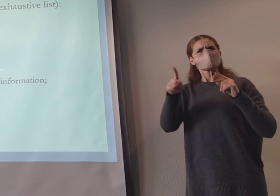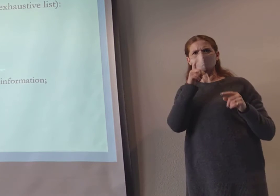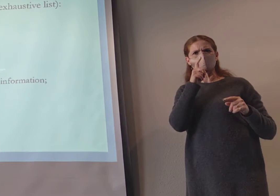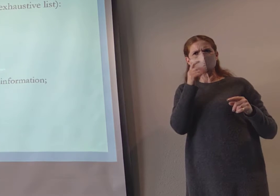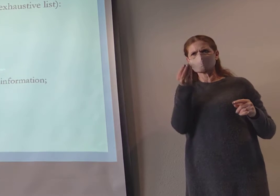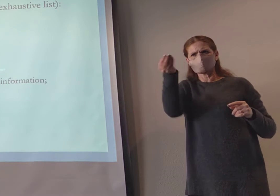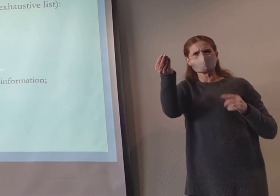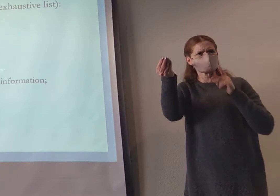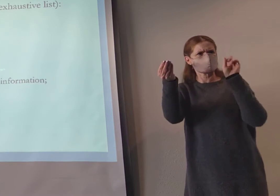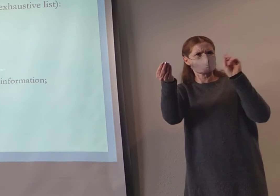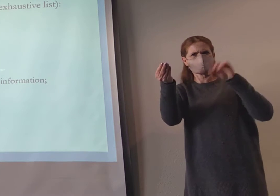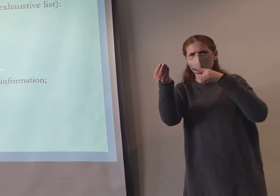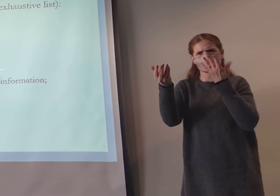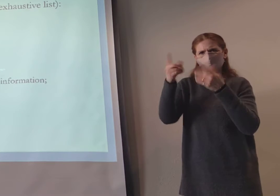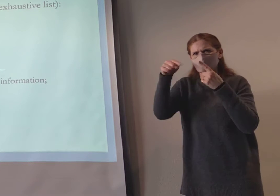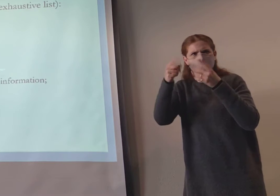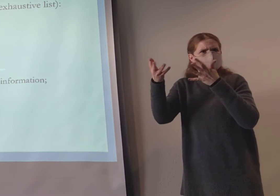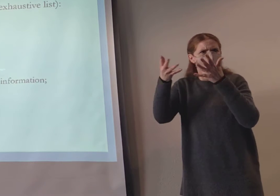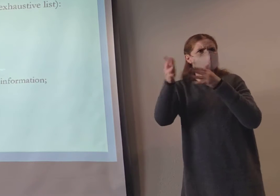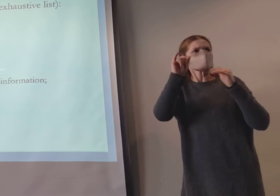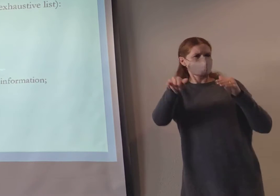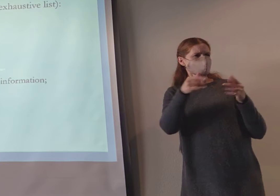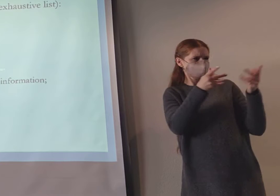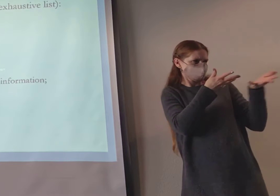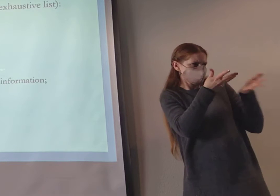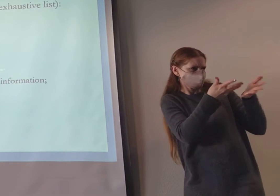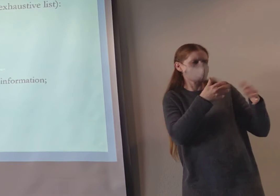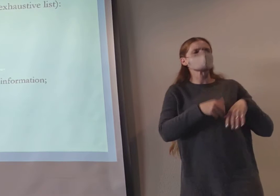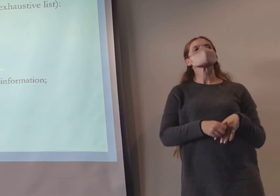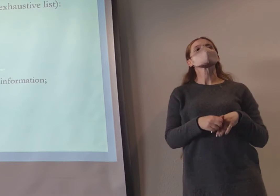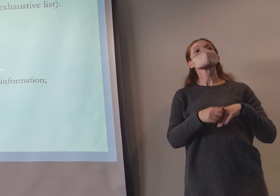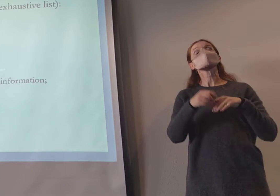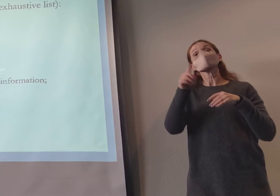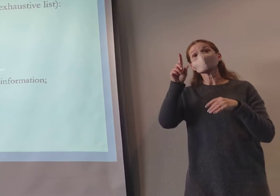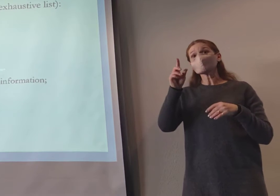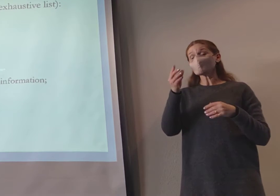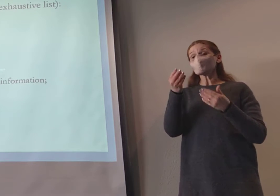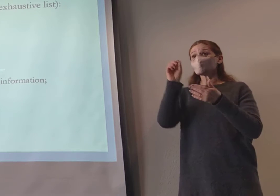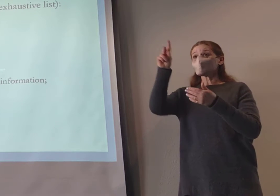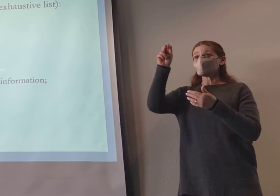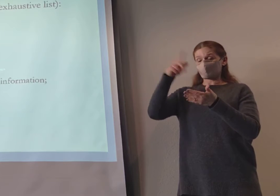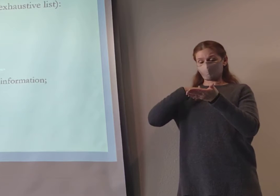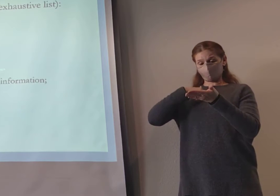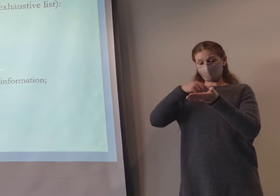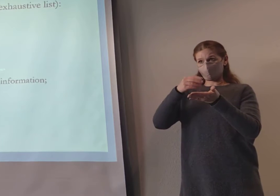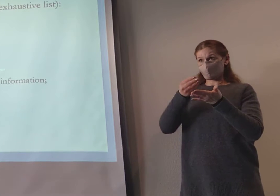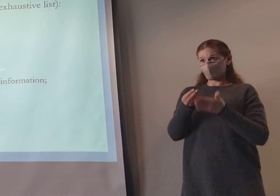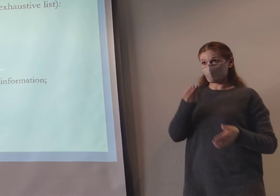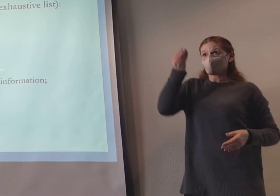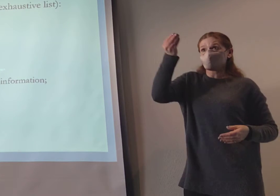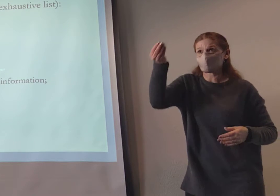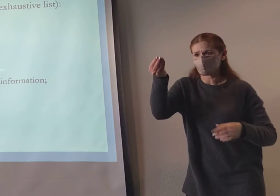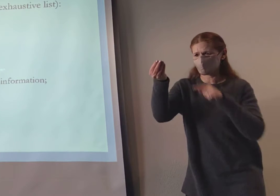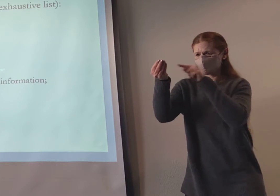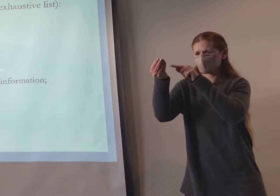You should find out who, whom you pay the rent to and how you pay the rent.